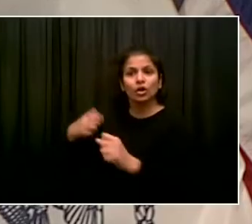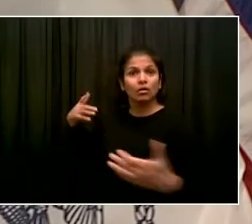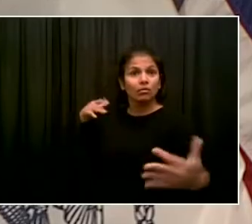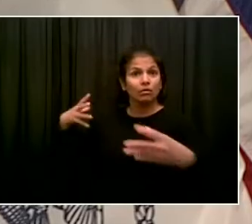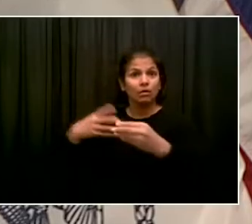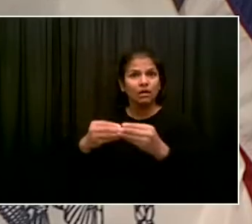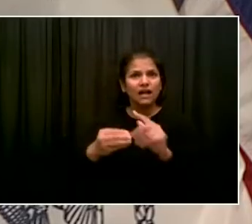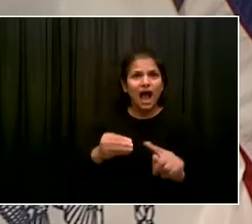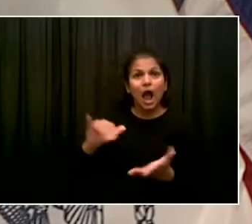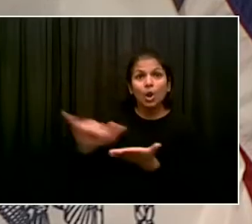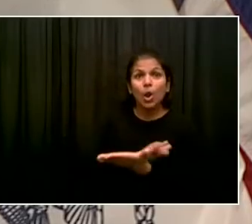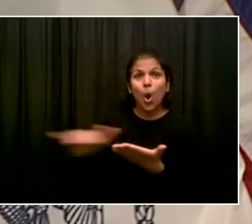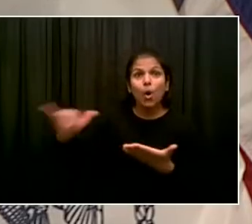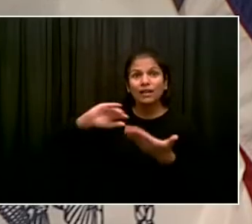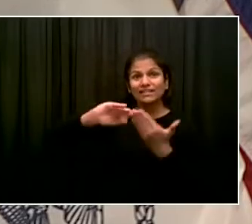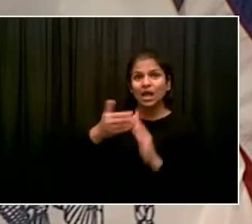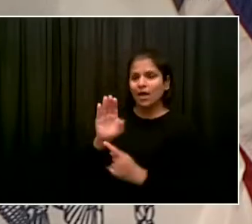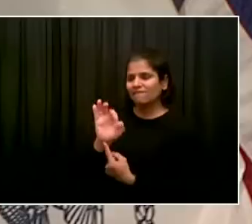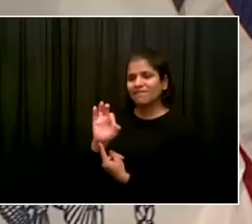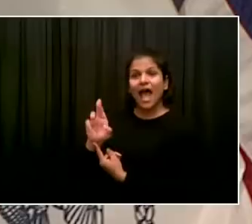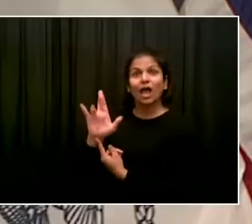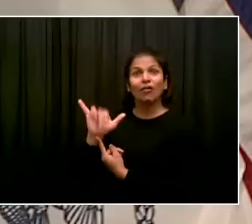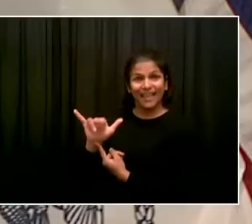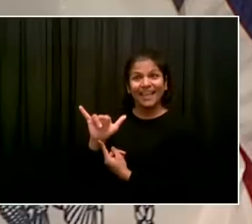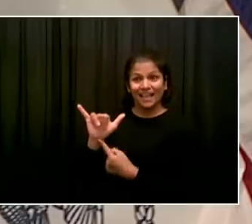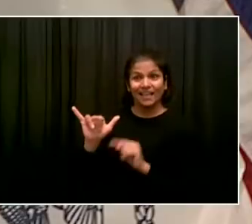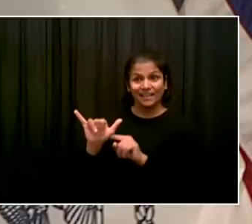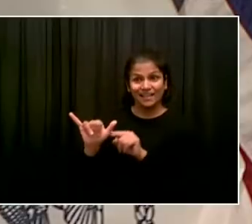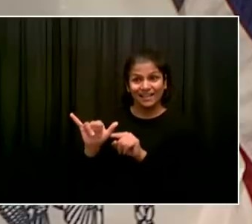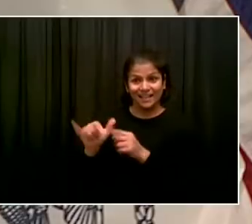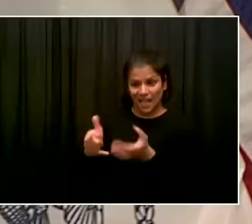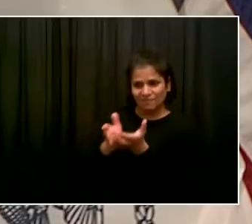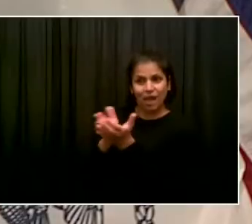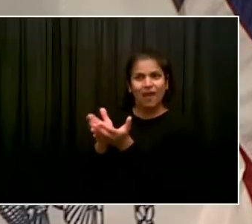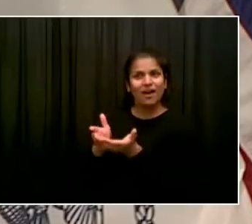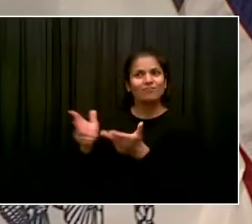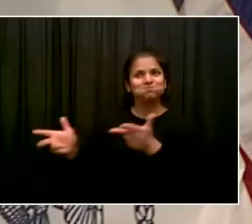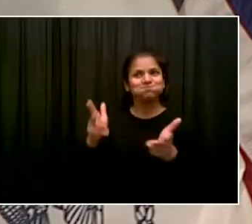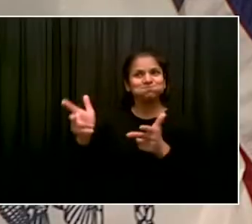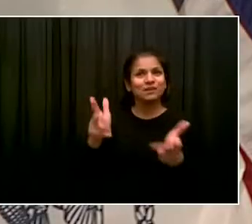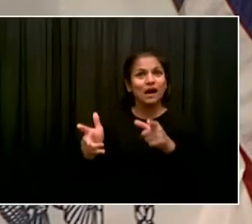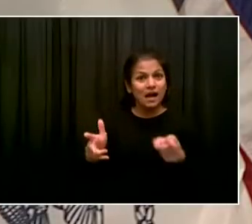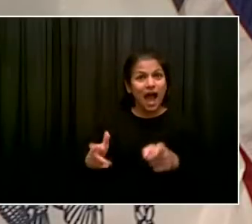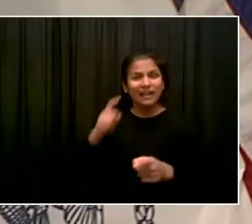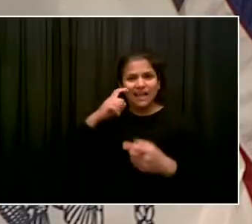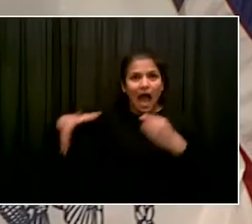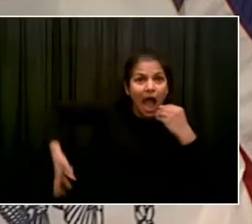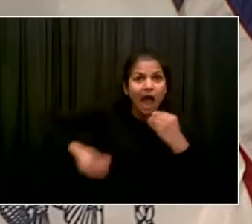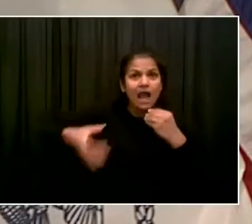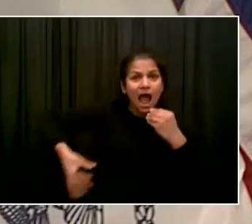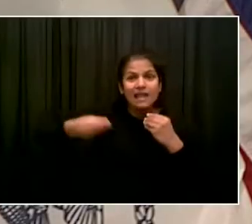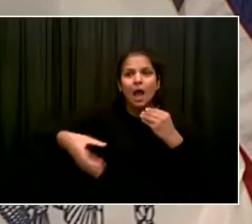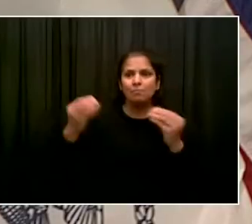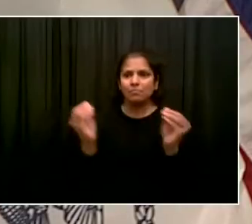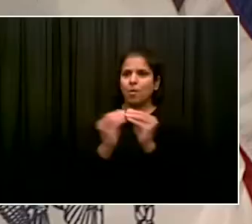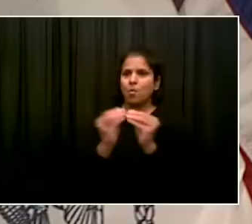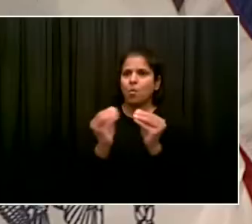OF US.